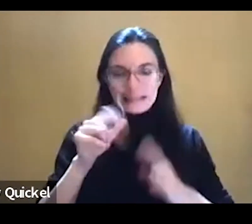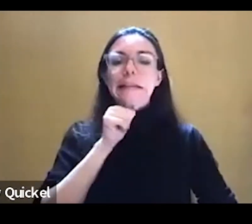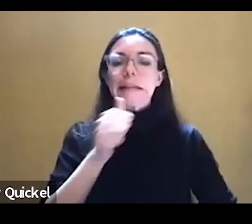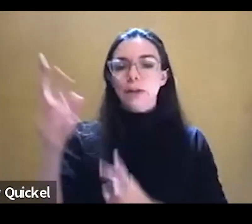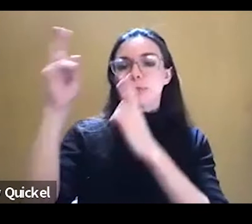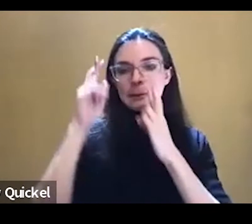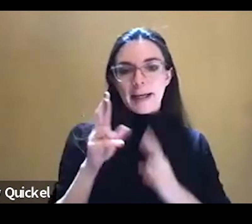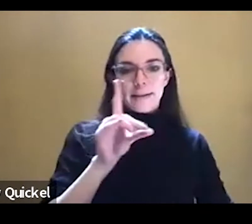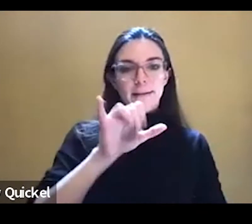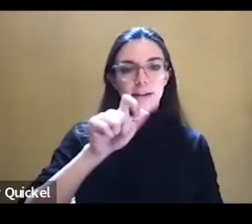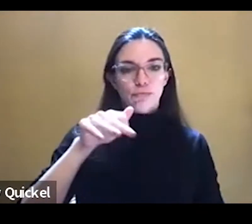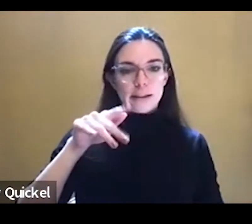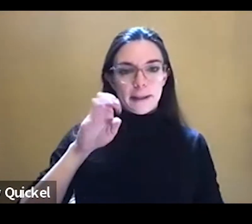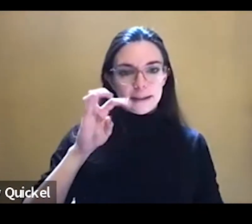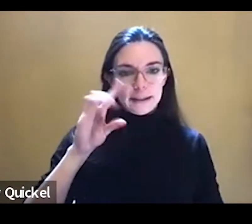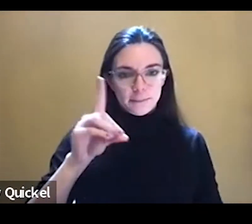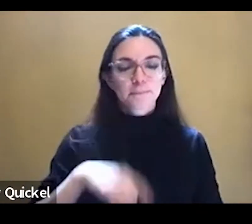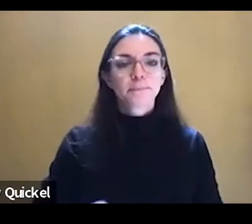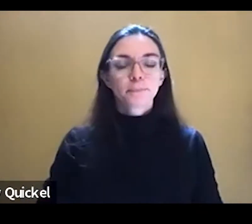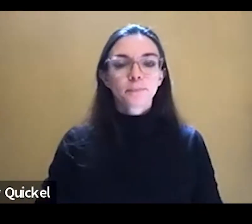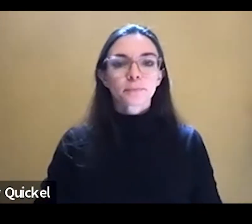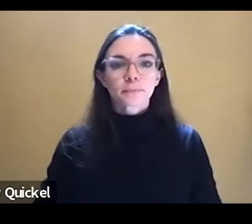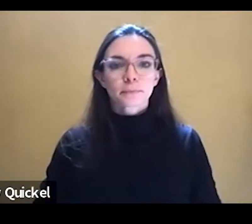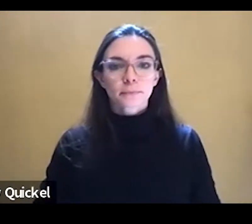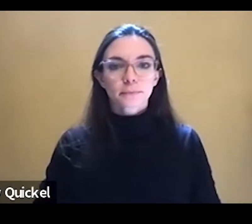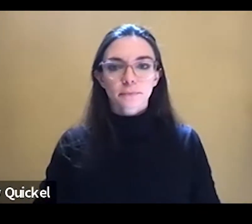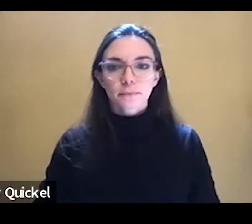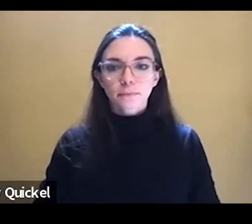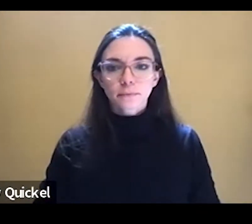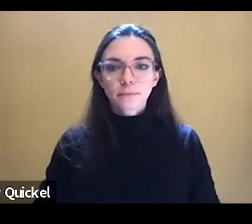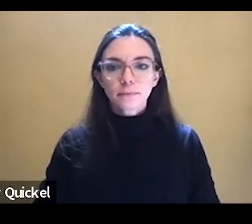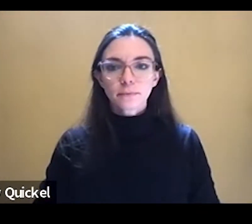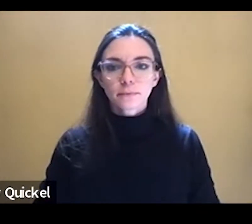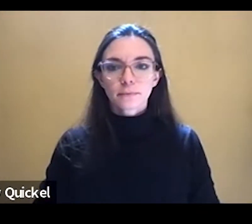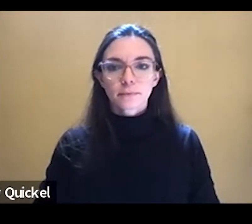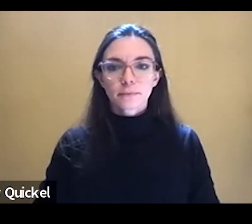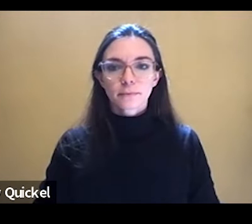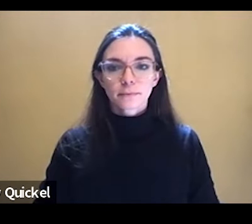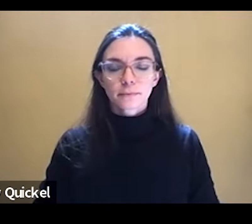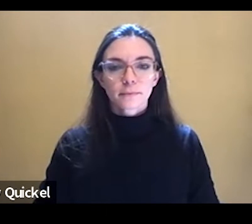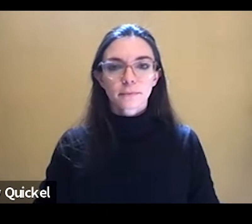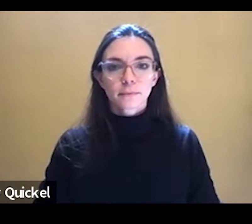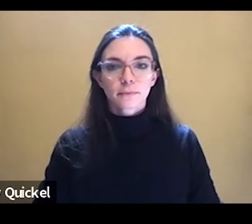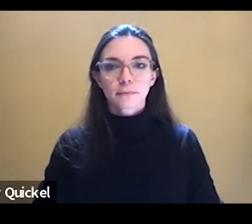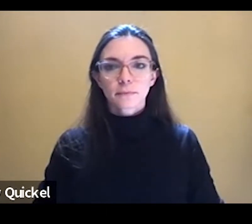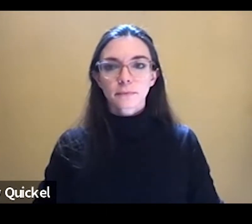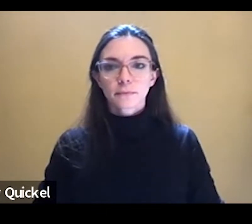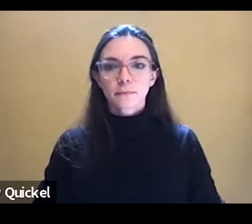Marc: Disrespected. And